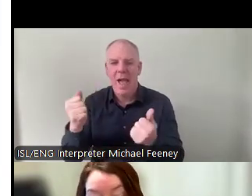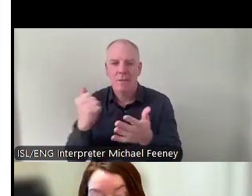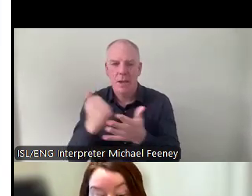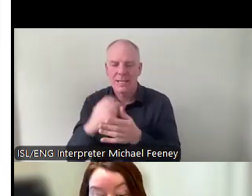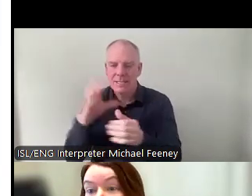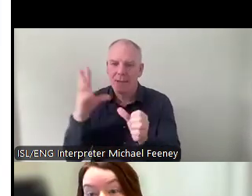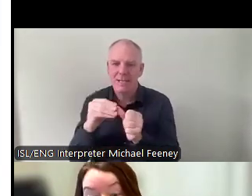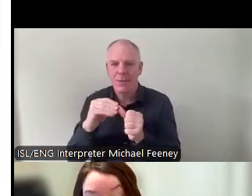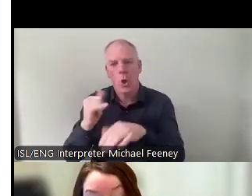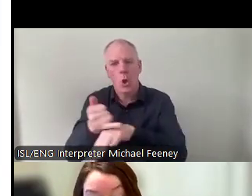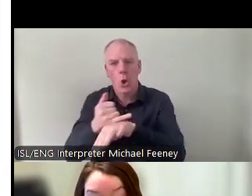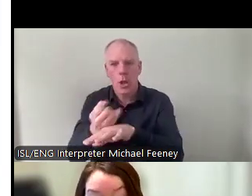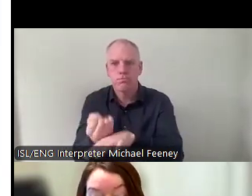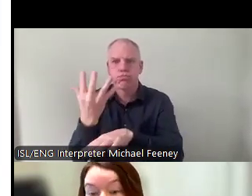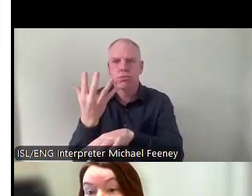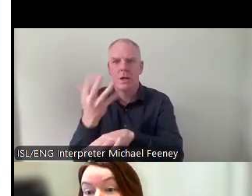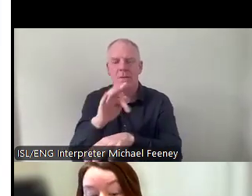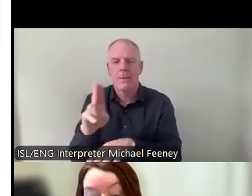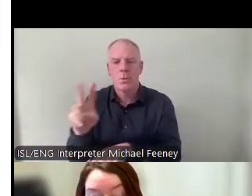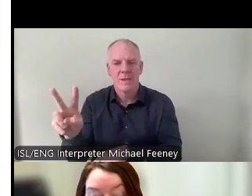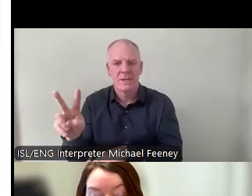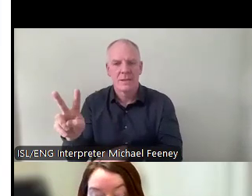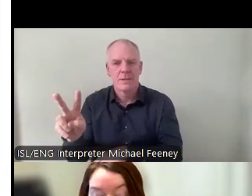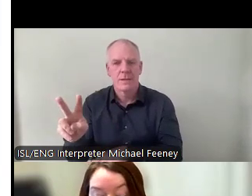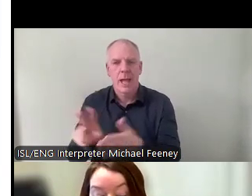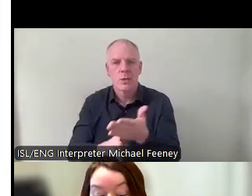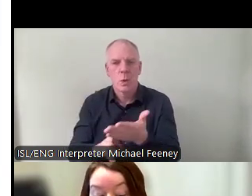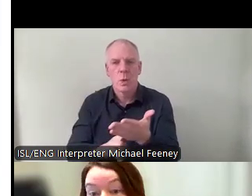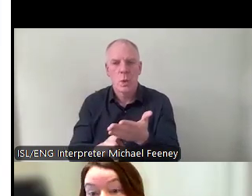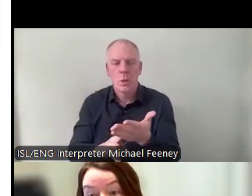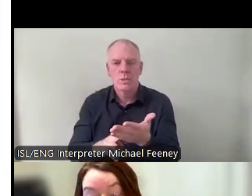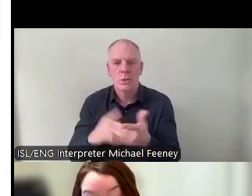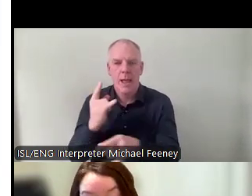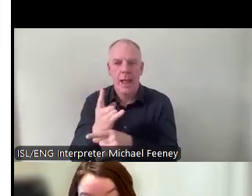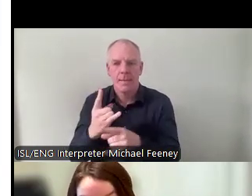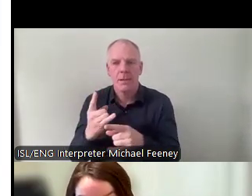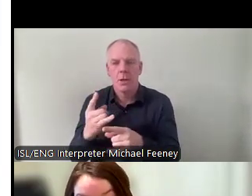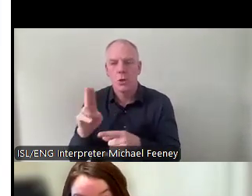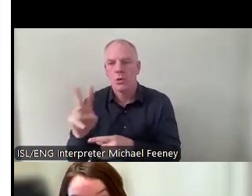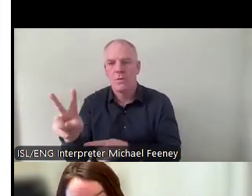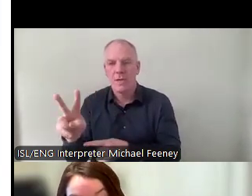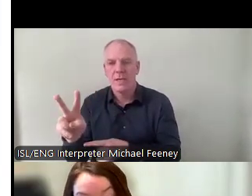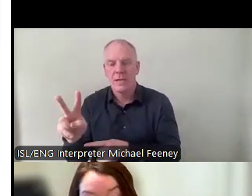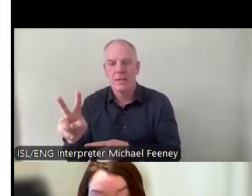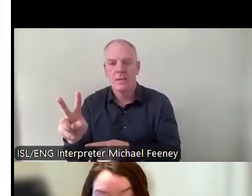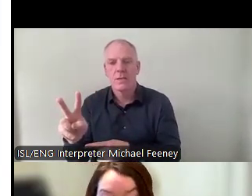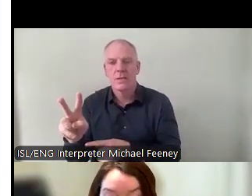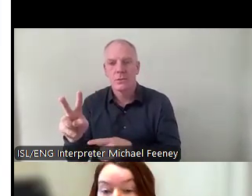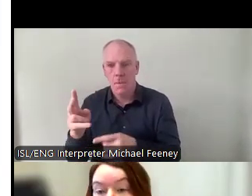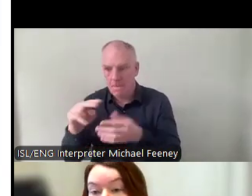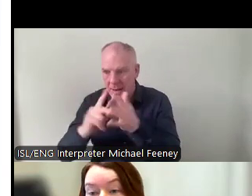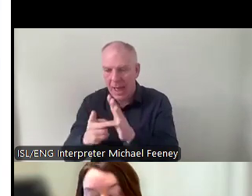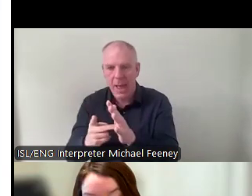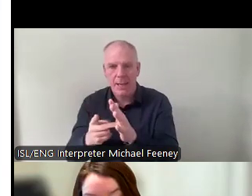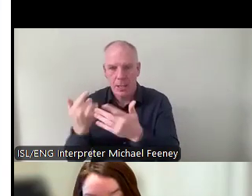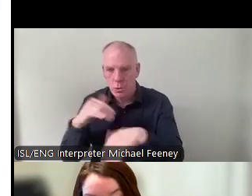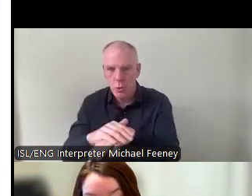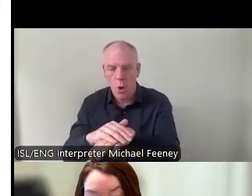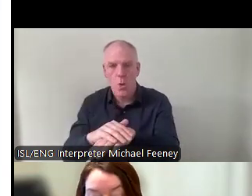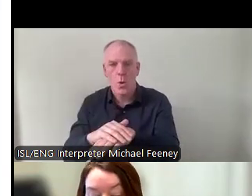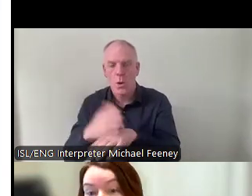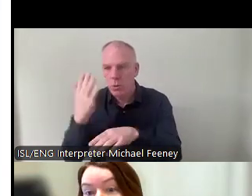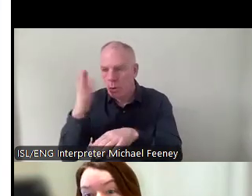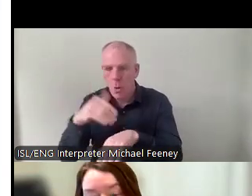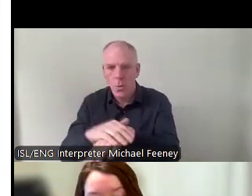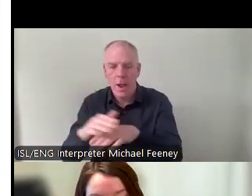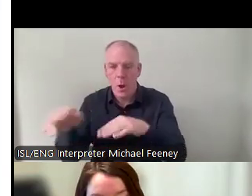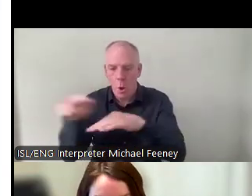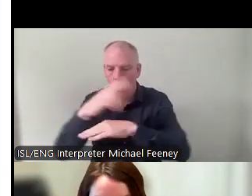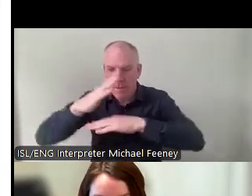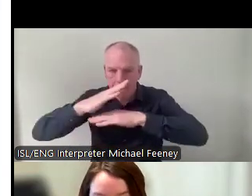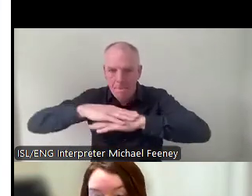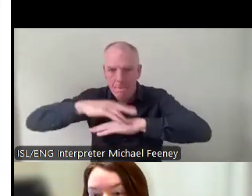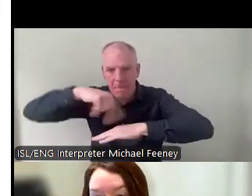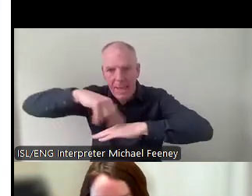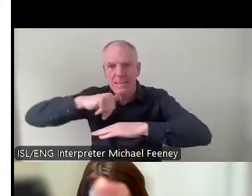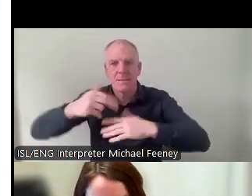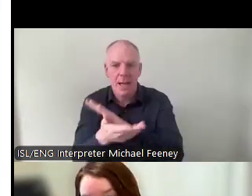colour in UV light, and we use this with our UV reflectography to show where the extent of the overpaint, the varnish is, or old damages might be on the surface of a